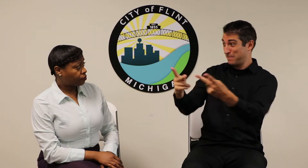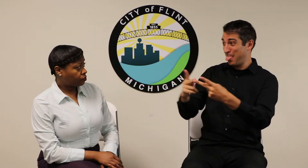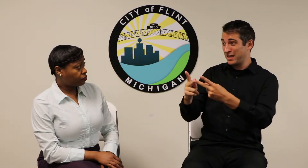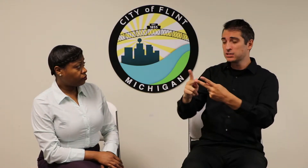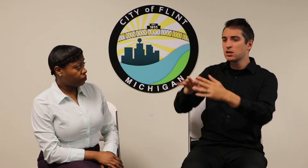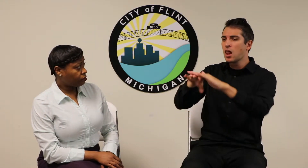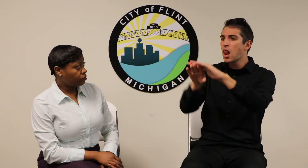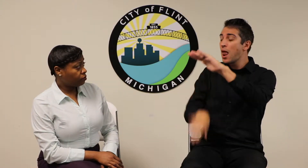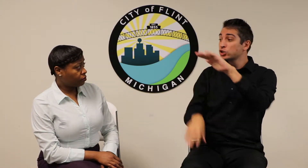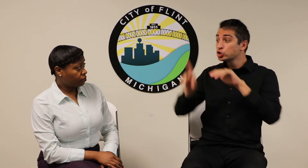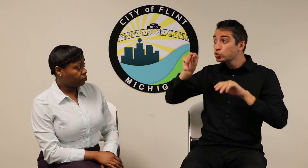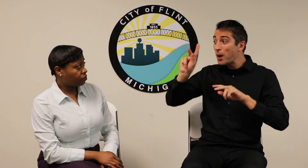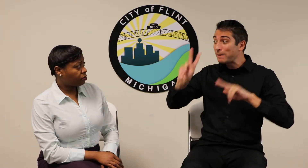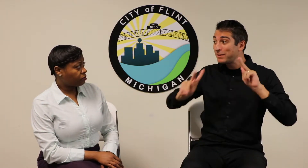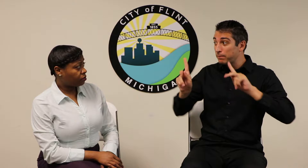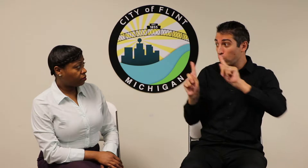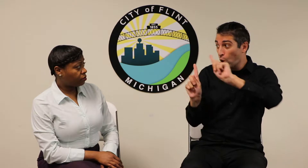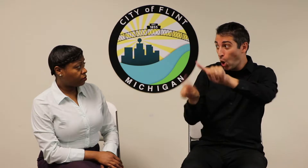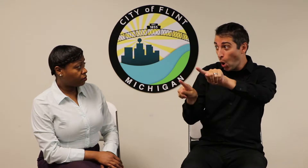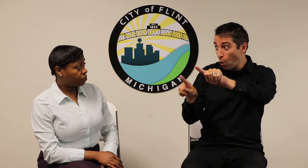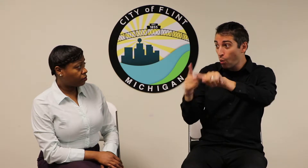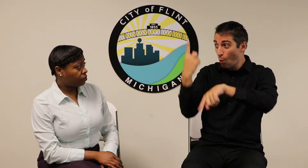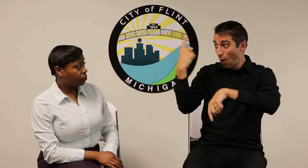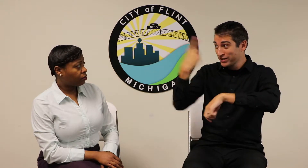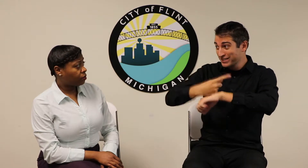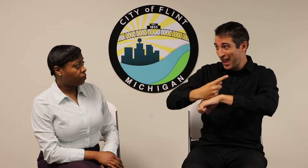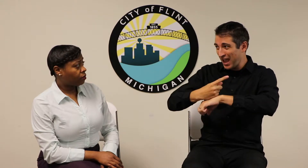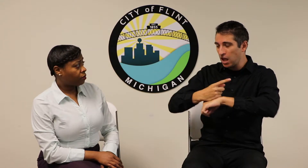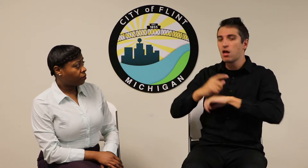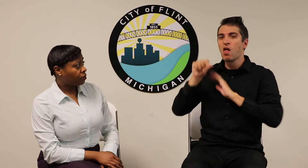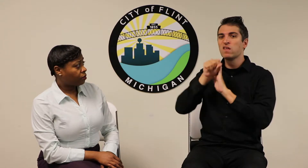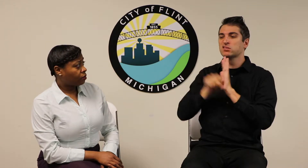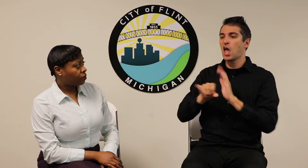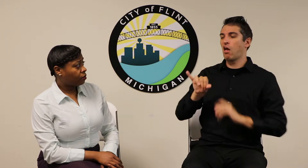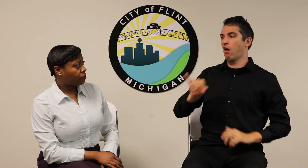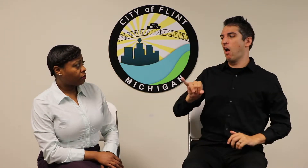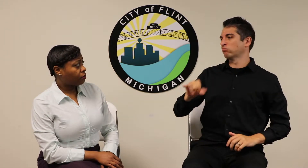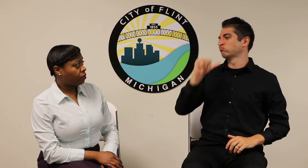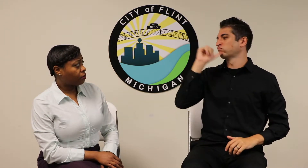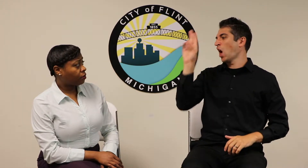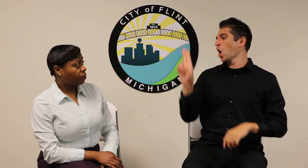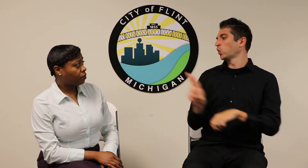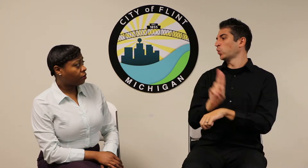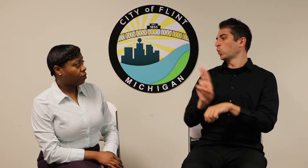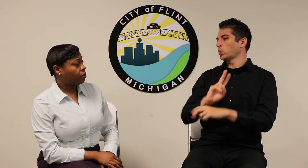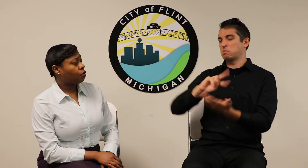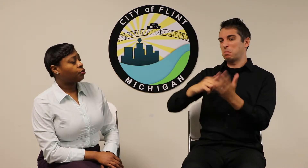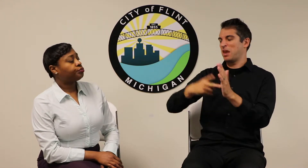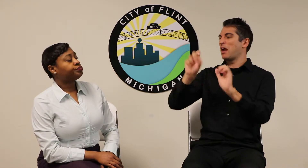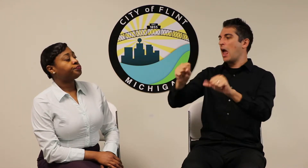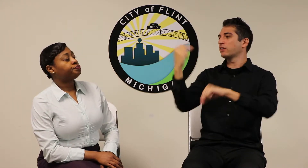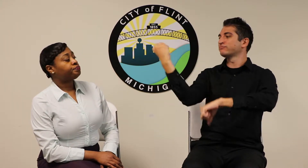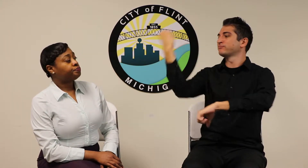them down within a period of time. So use those sites because speaking as a flint